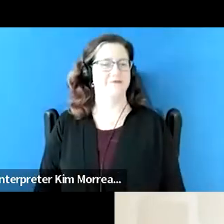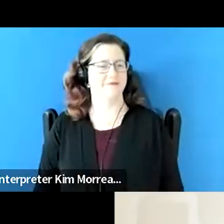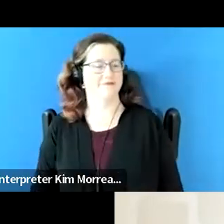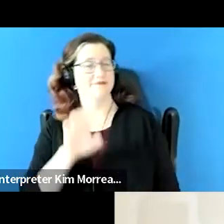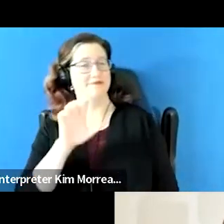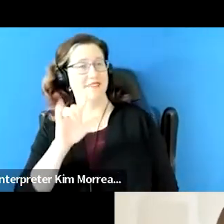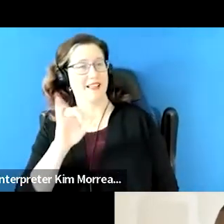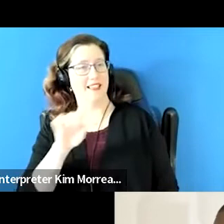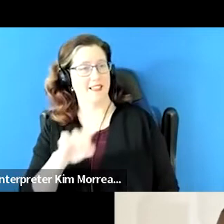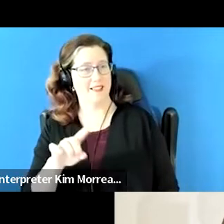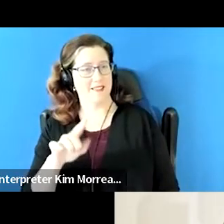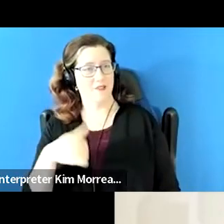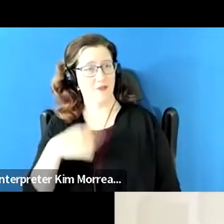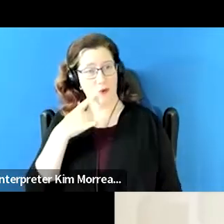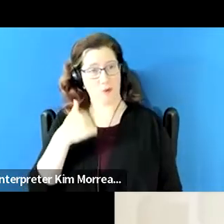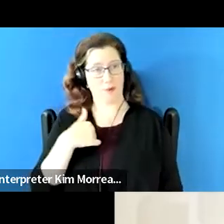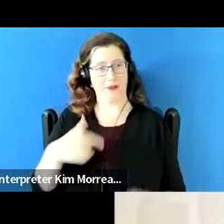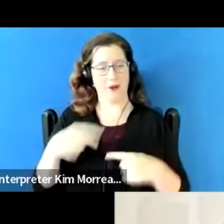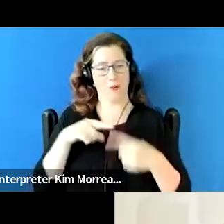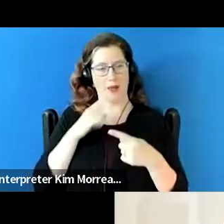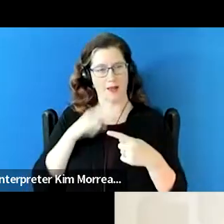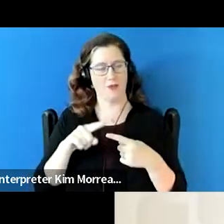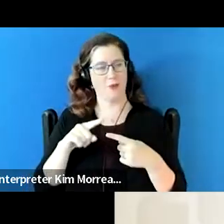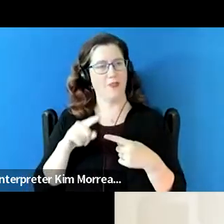to that infographic, those four points of offering feedback